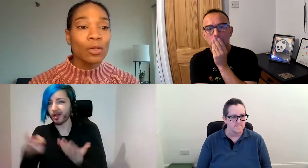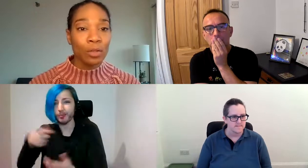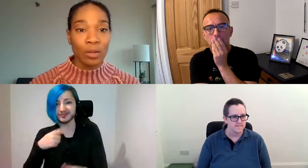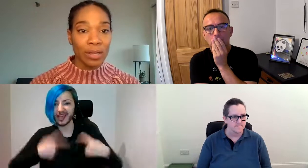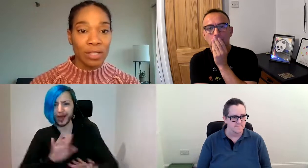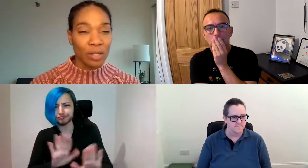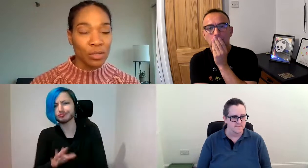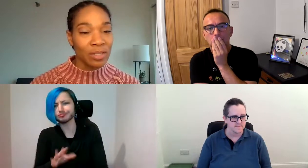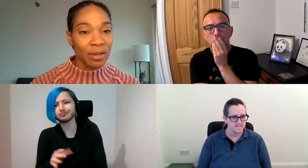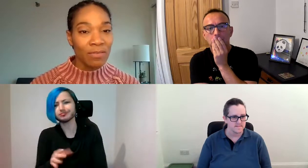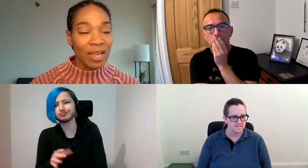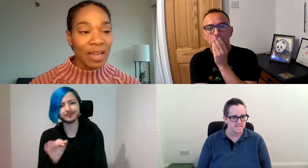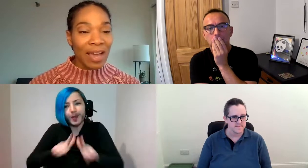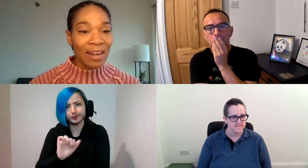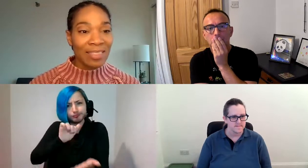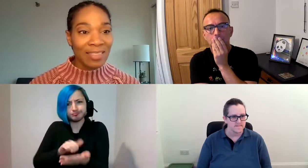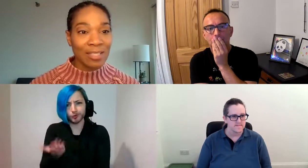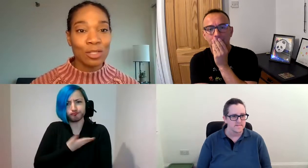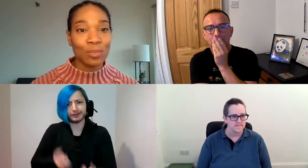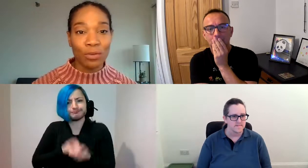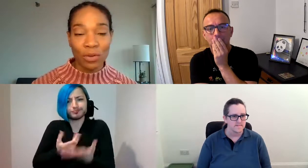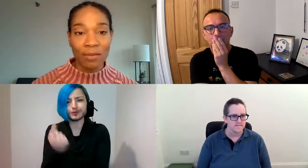As I went through, category cha, the chart, I am in